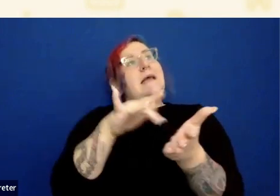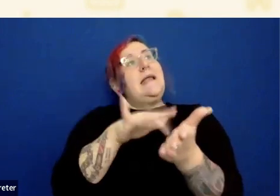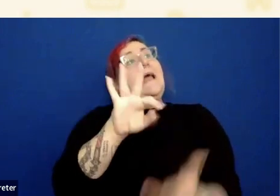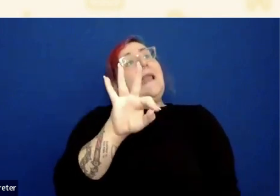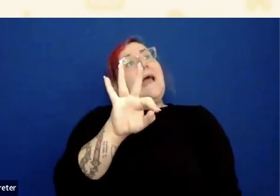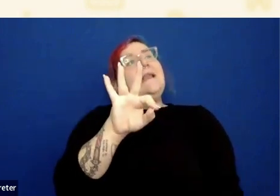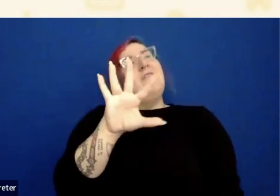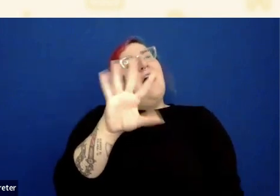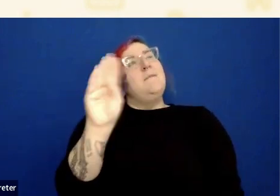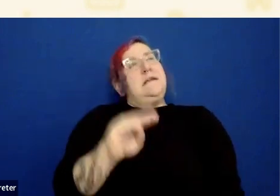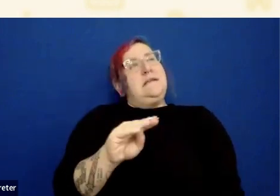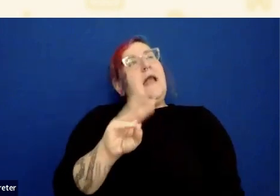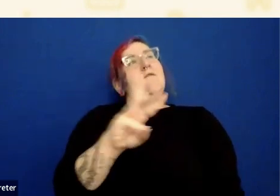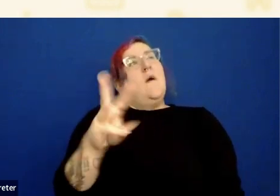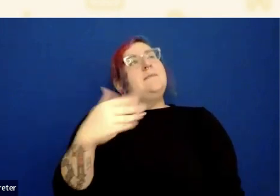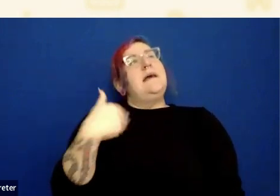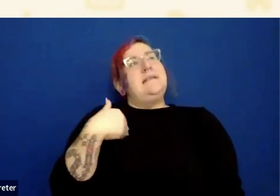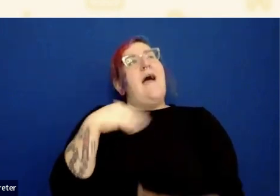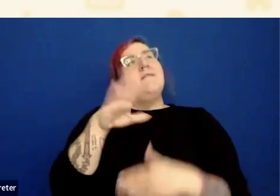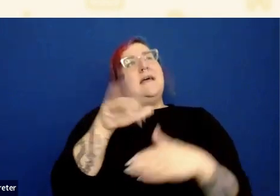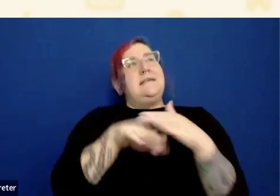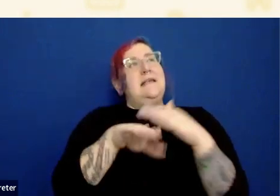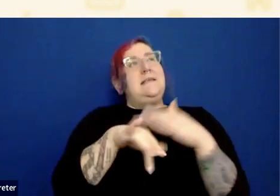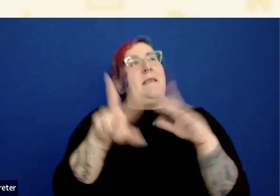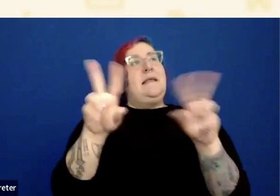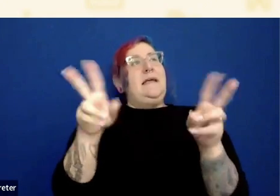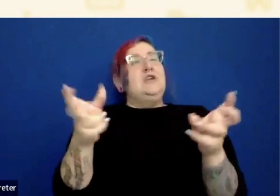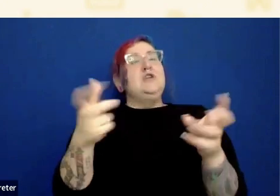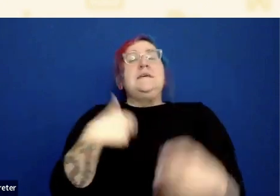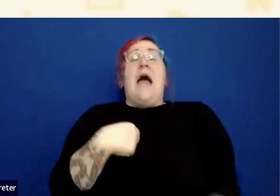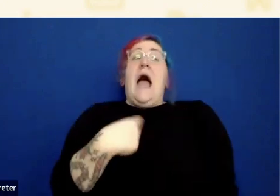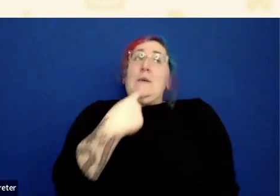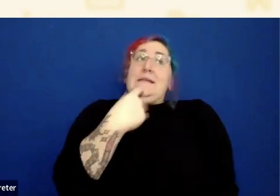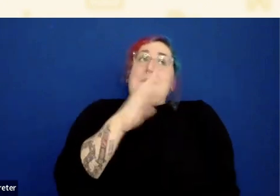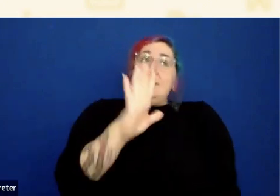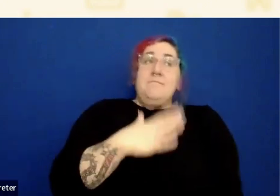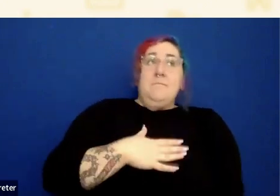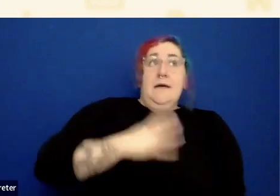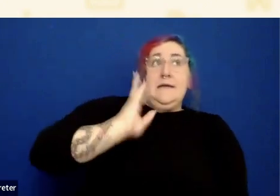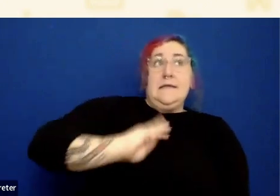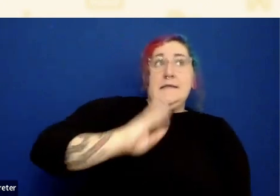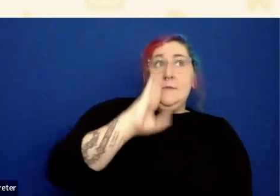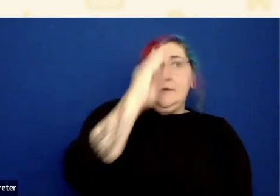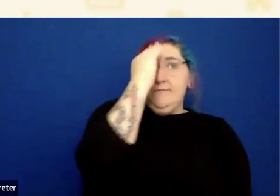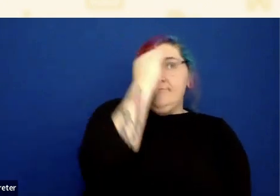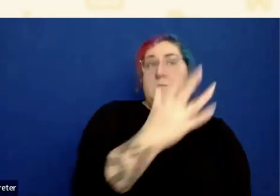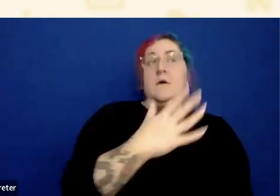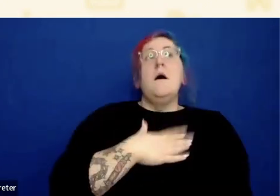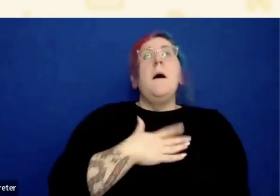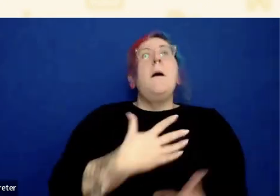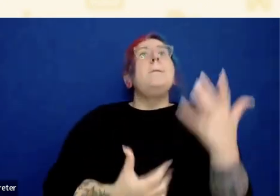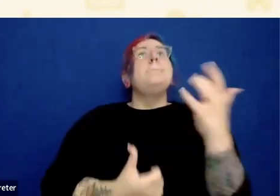I'd say the balance of websites, just in my experience are those websites